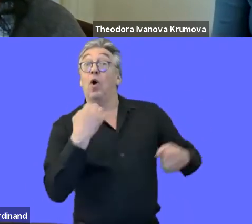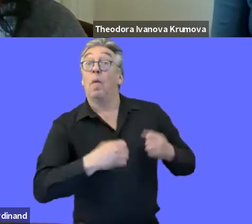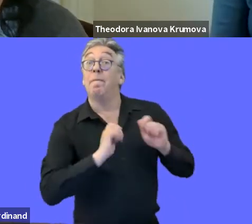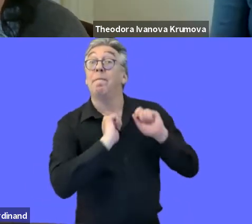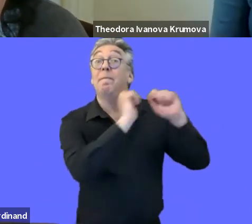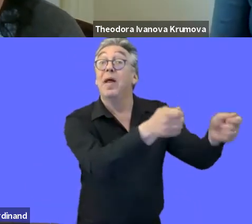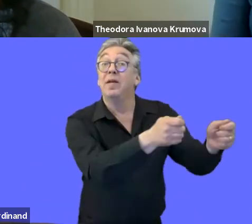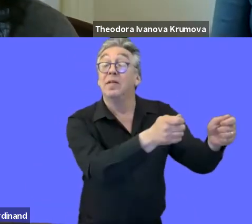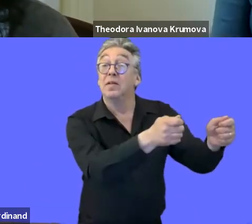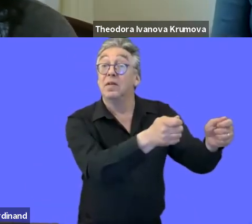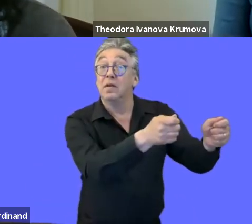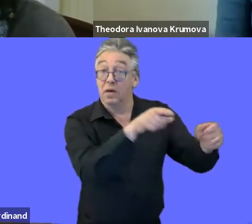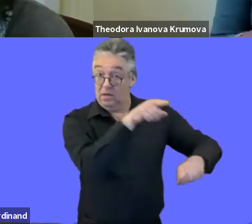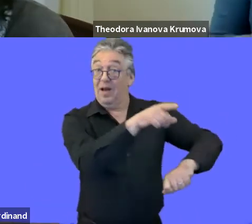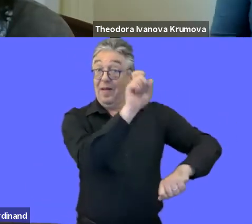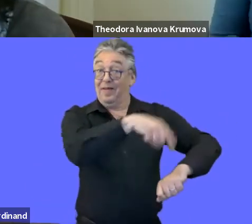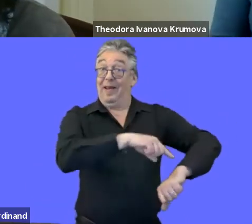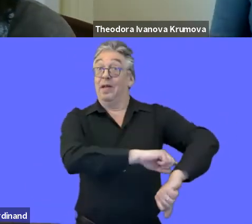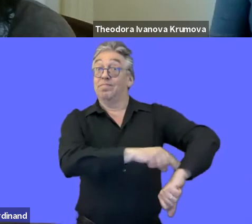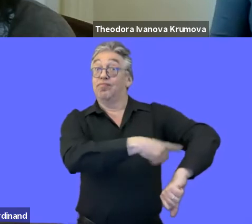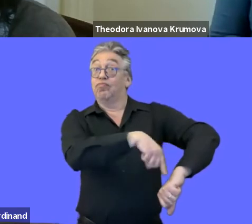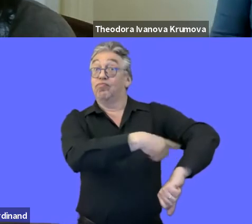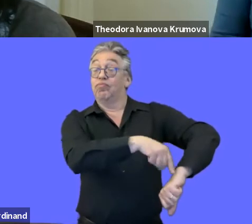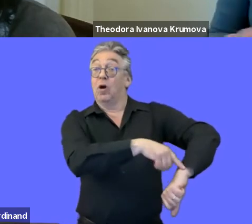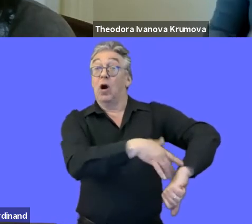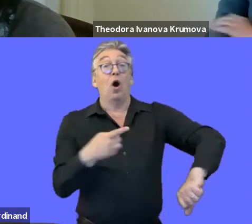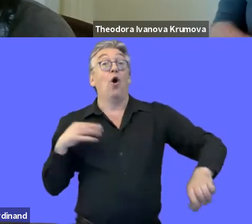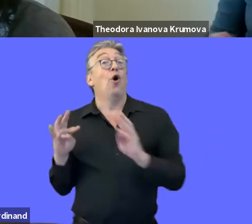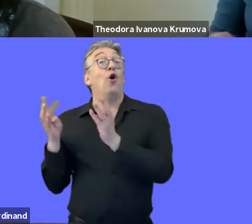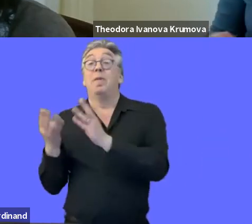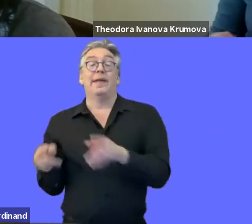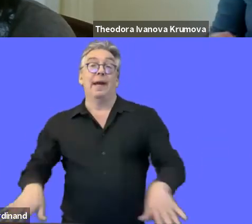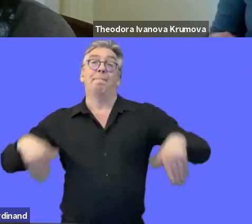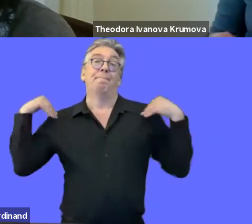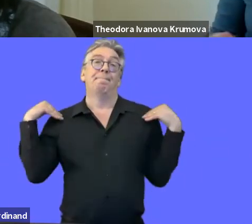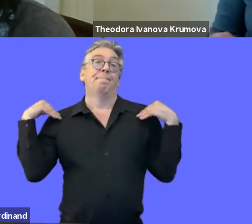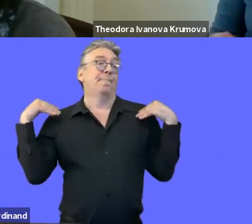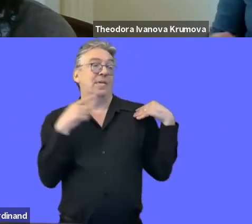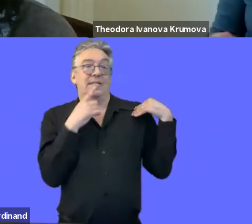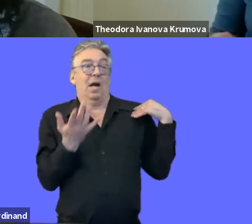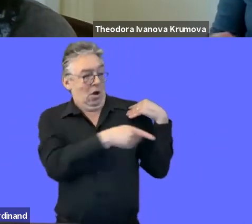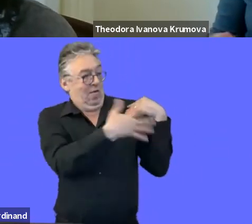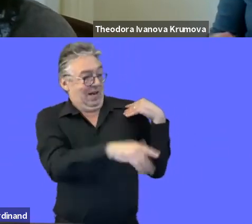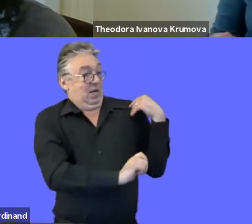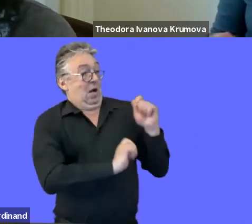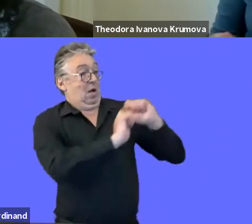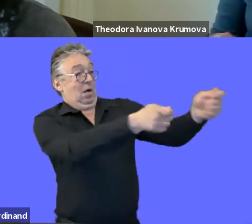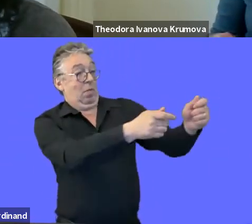or are in the process of reviewing, the committees will refrain from taking on board this individual communication.